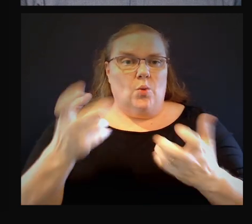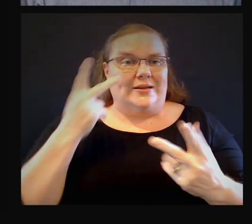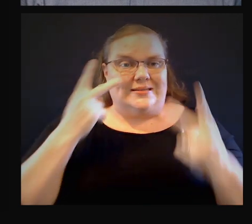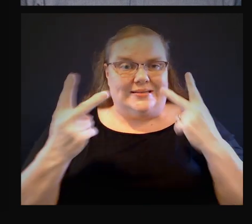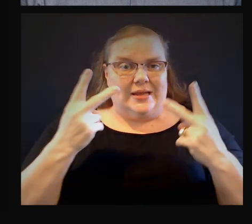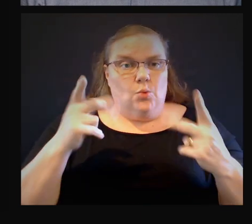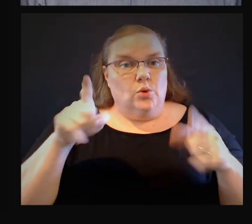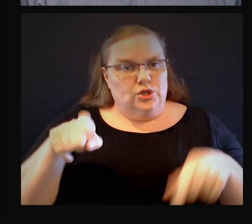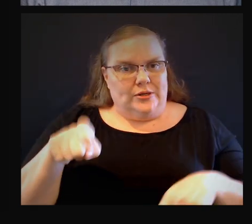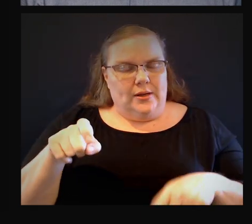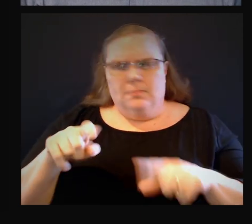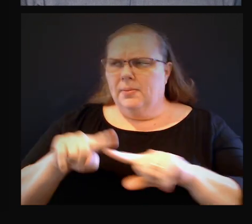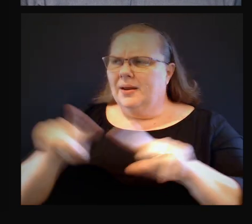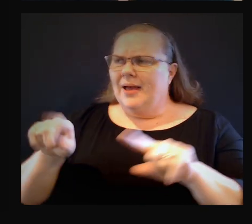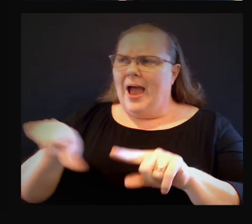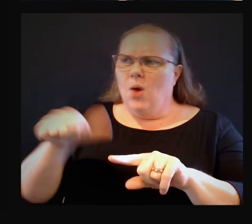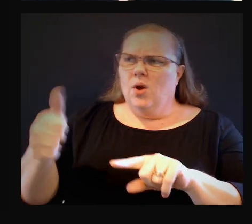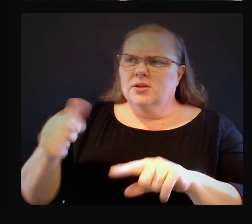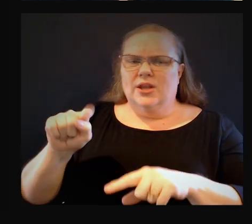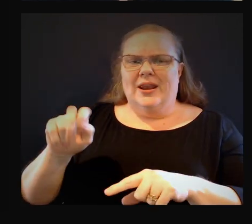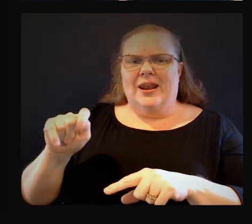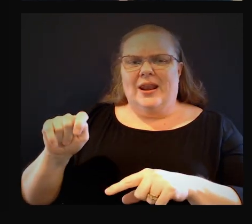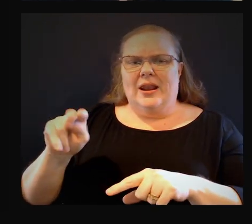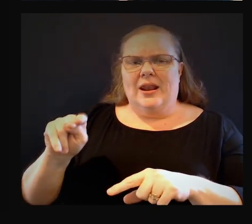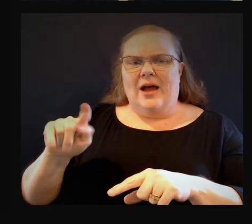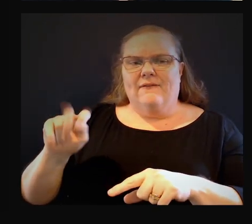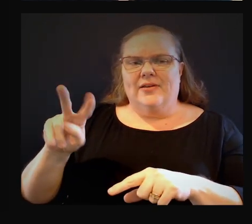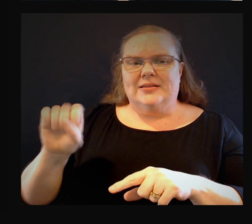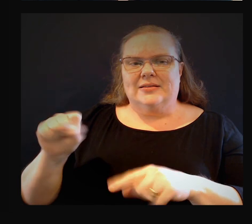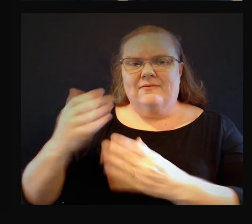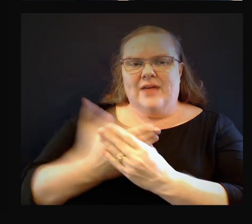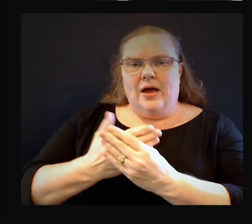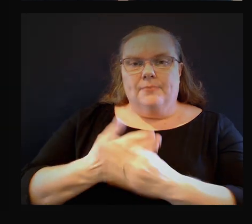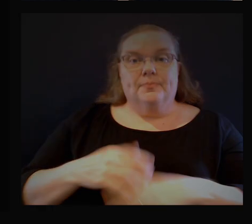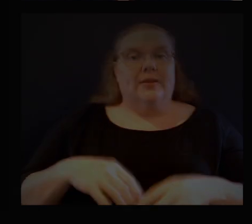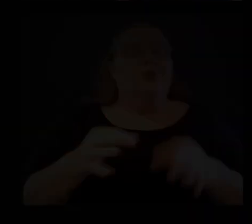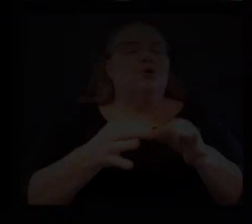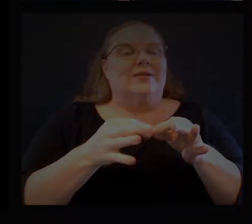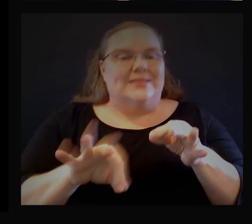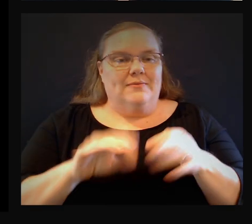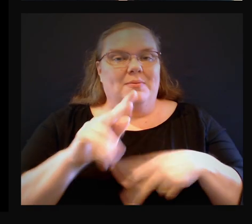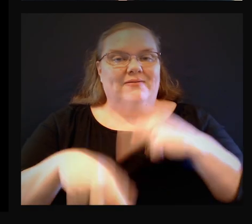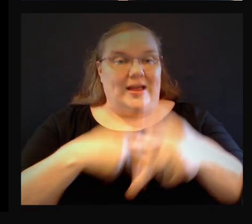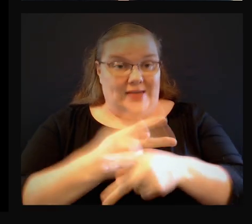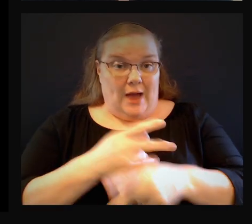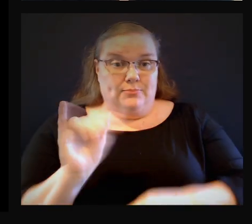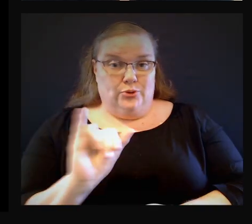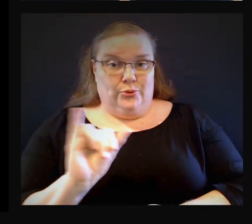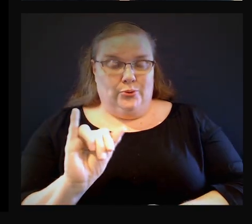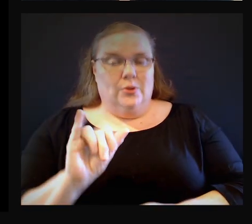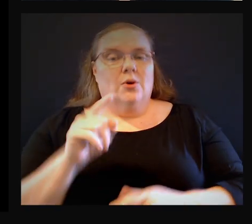How else does a Natvis file help you? Let me show you how you can simplify types with Natvis. From our previous example,